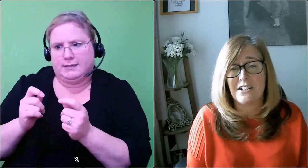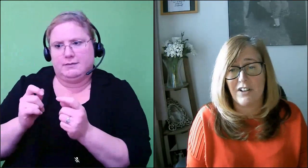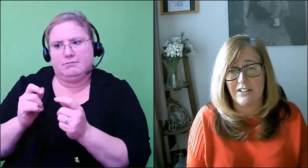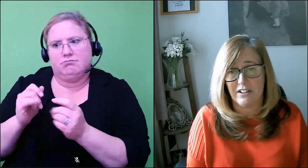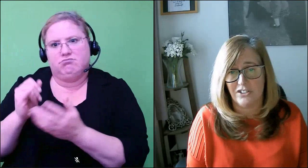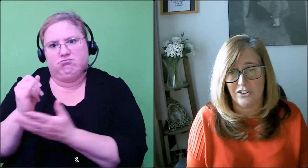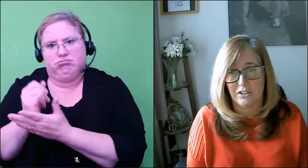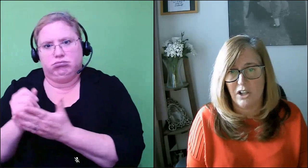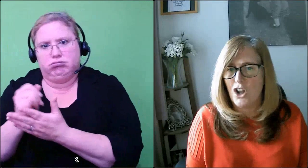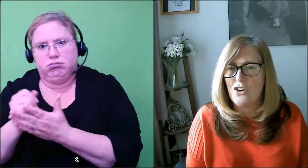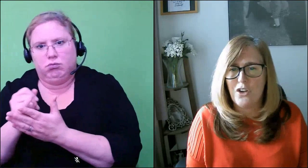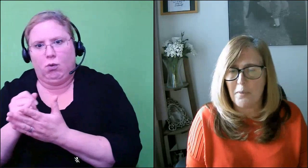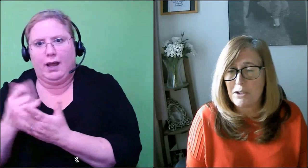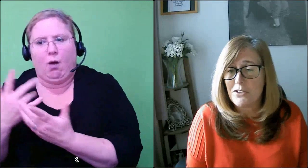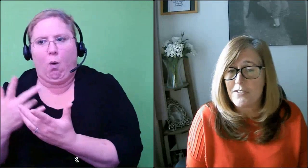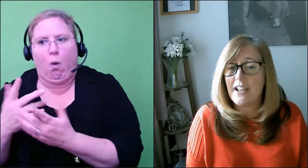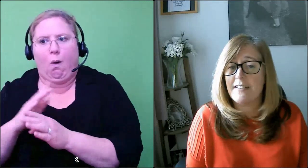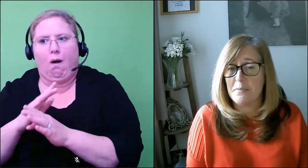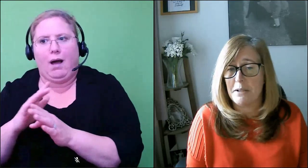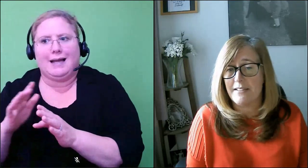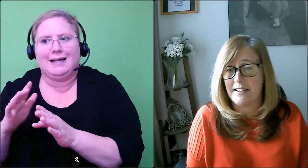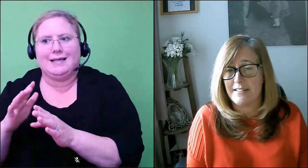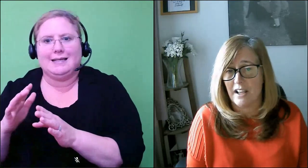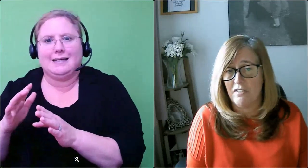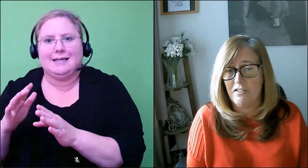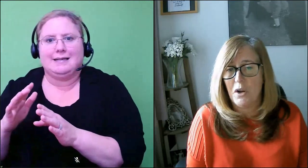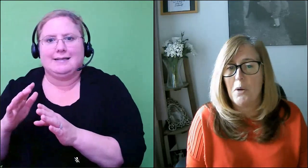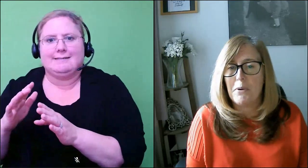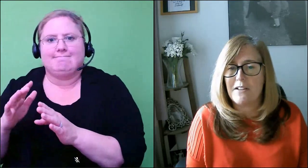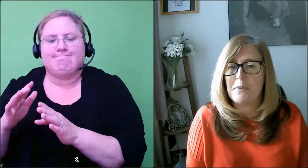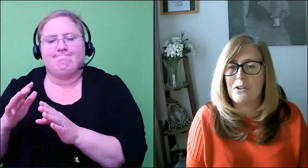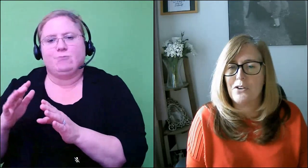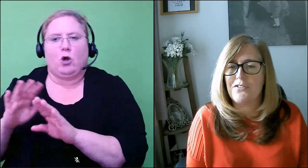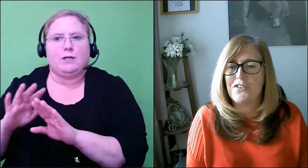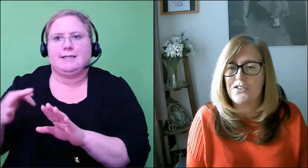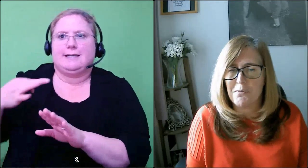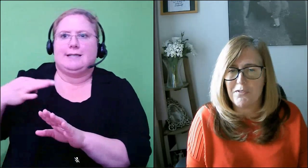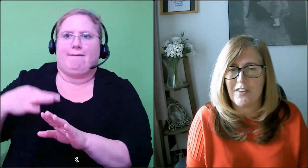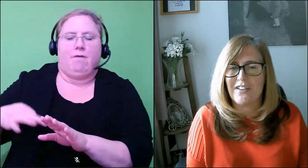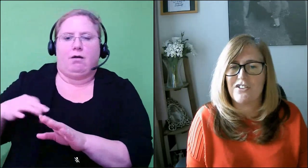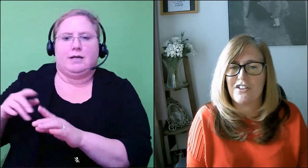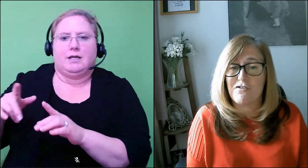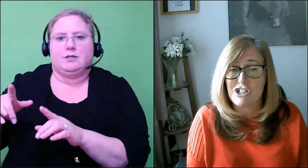disability itself but it's because of something that's a result of their disability.